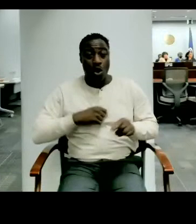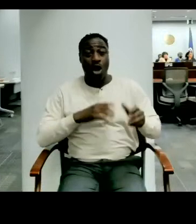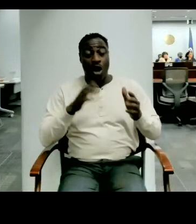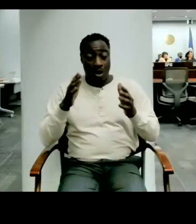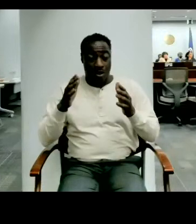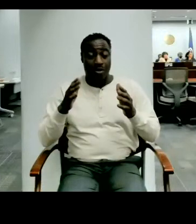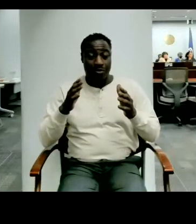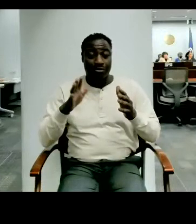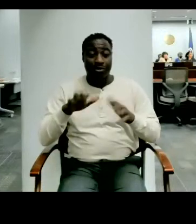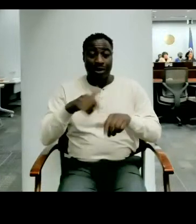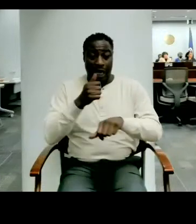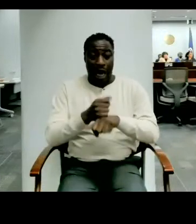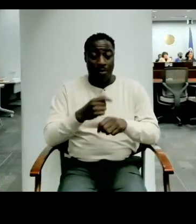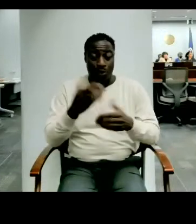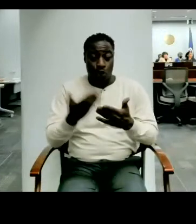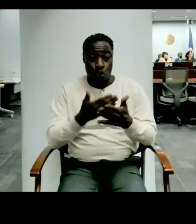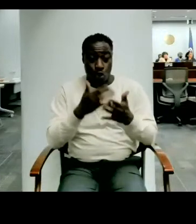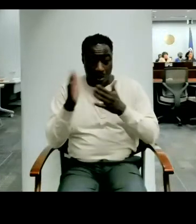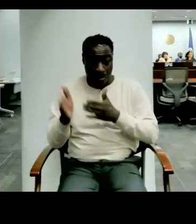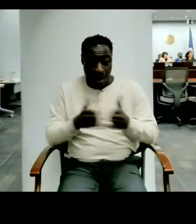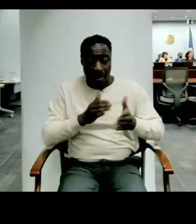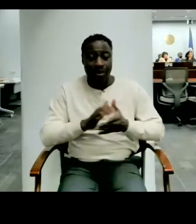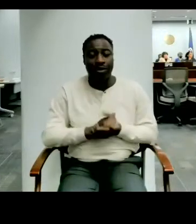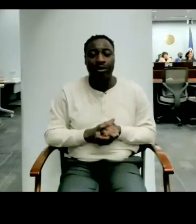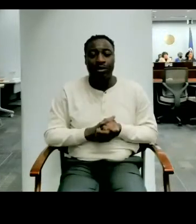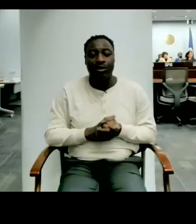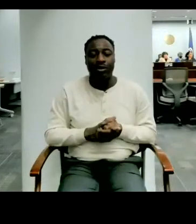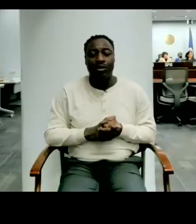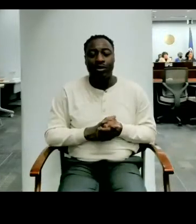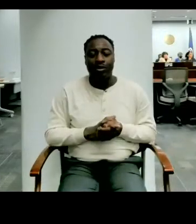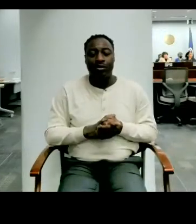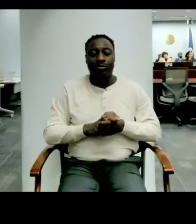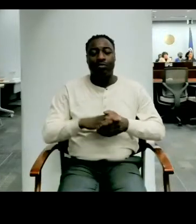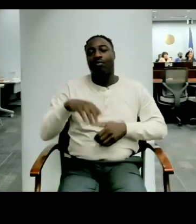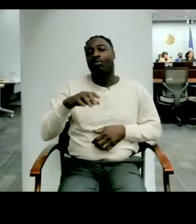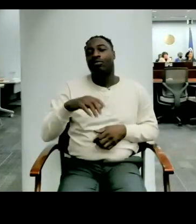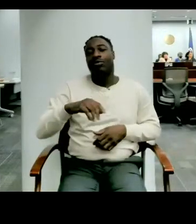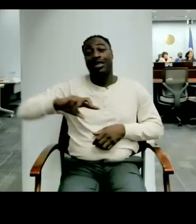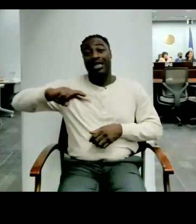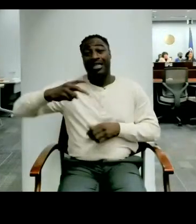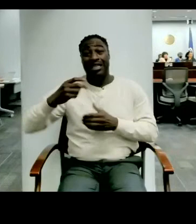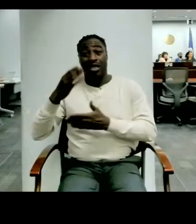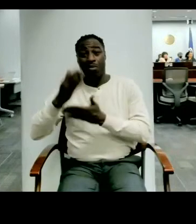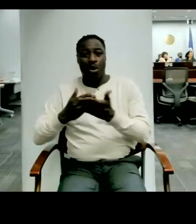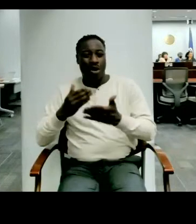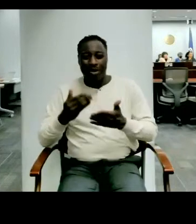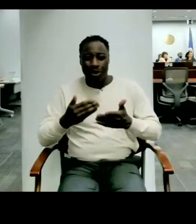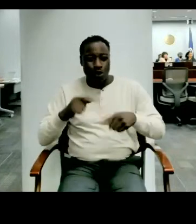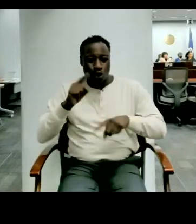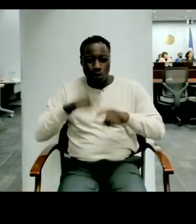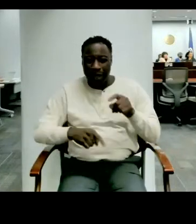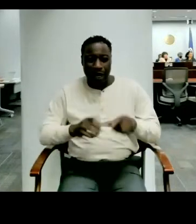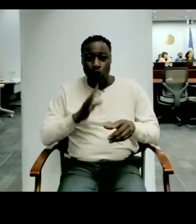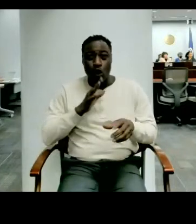out this plan. And I think the other piece to this is you can't talk enough about education,